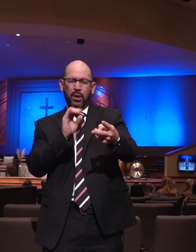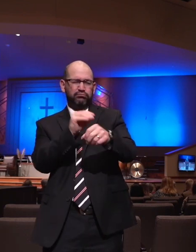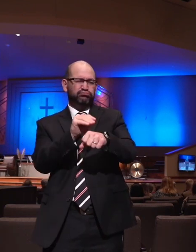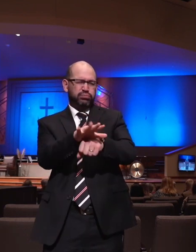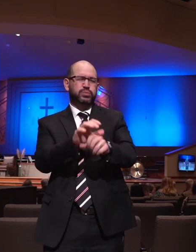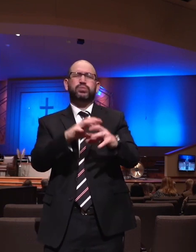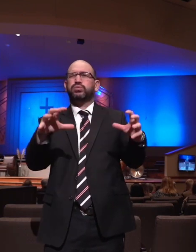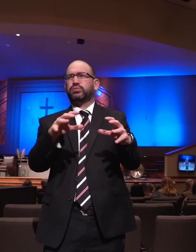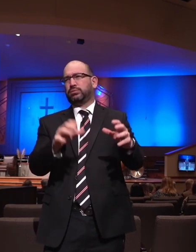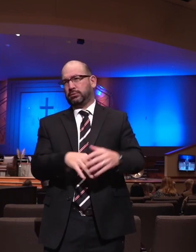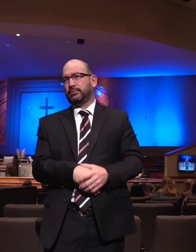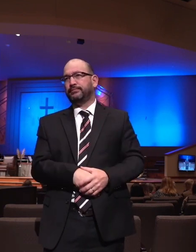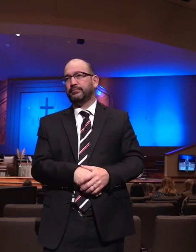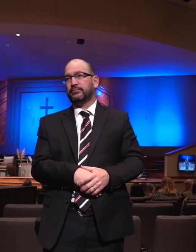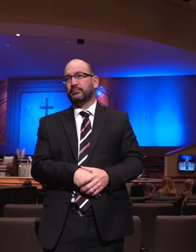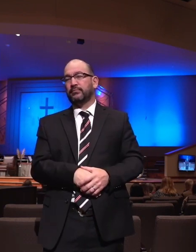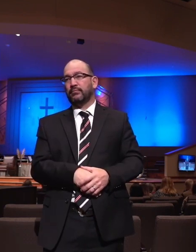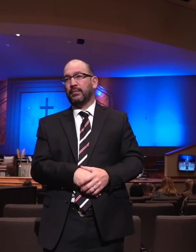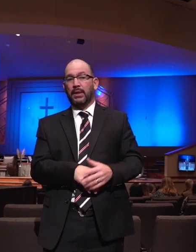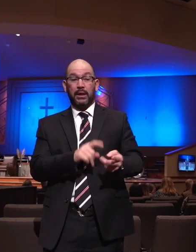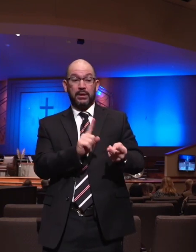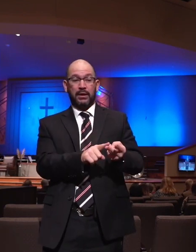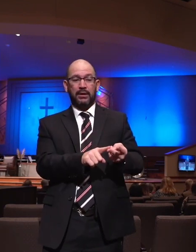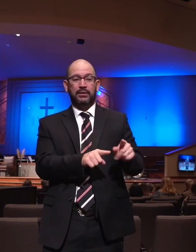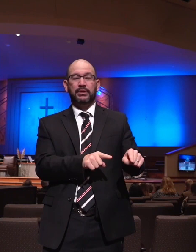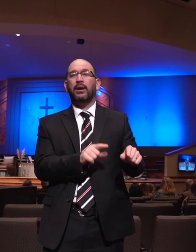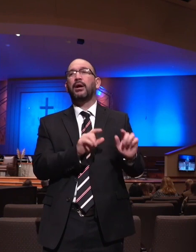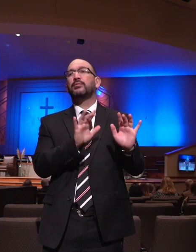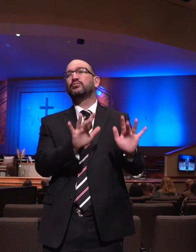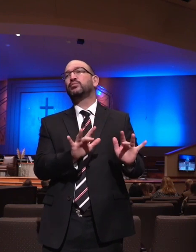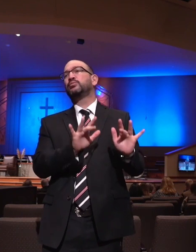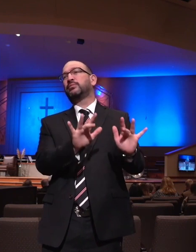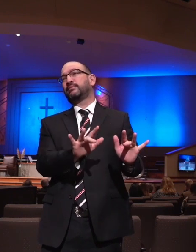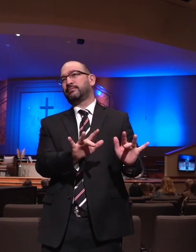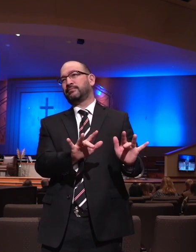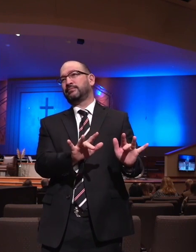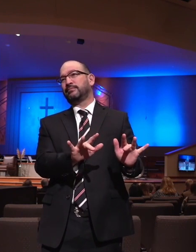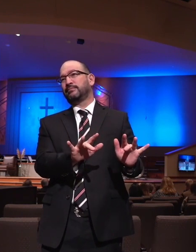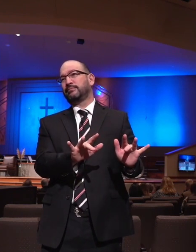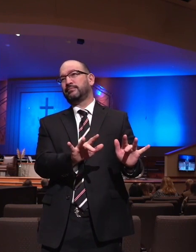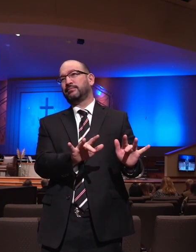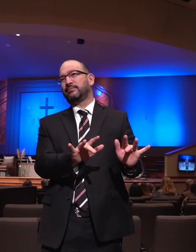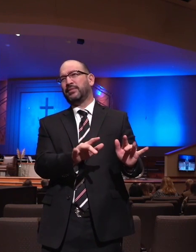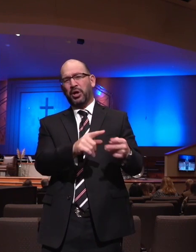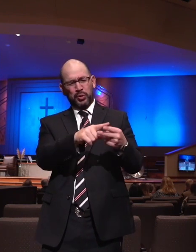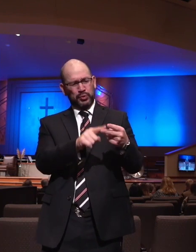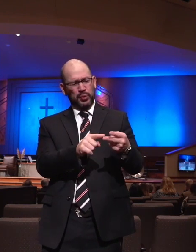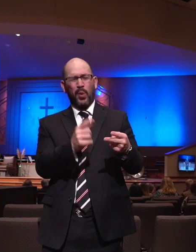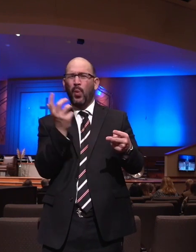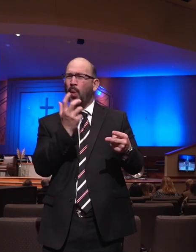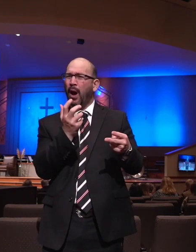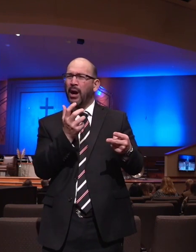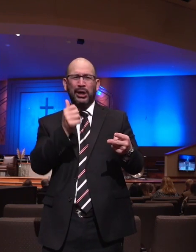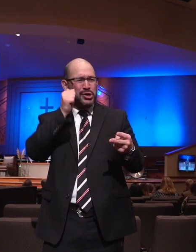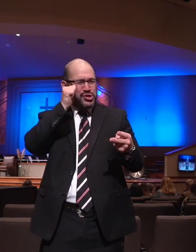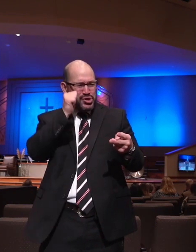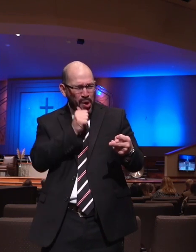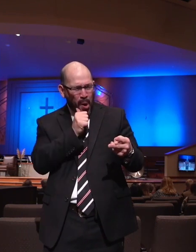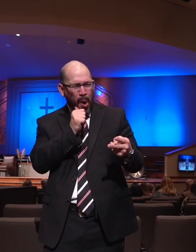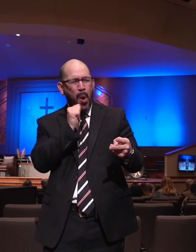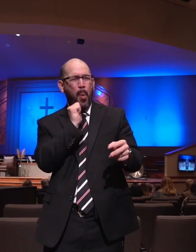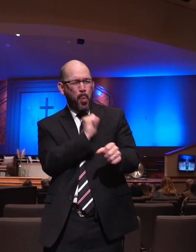room she also had compassion she cared here is a girl a feminine girl